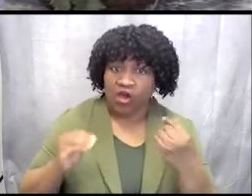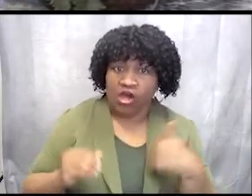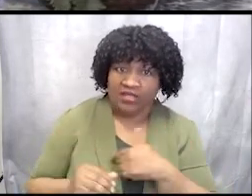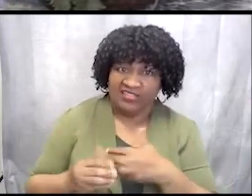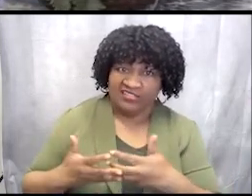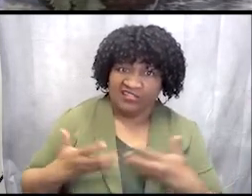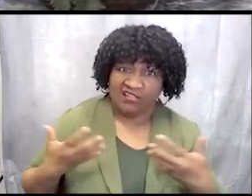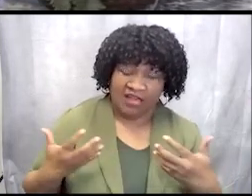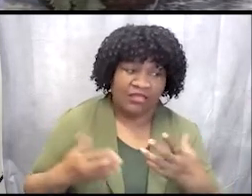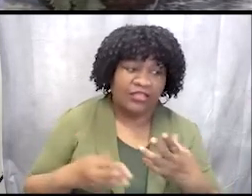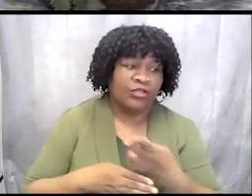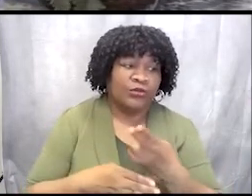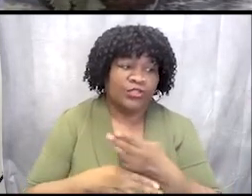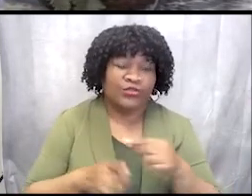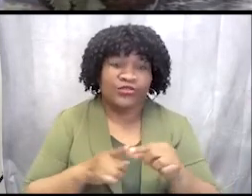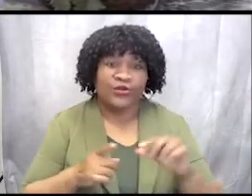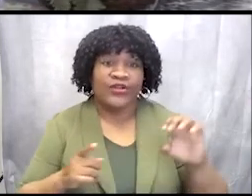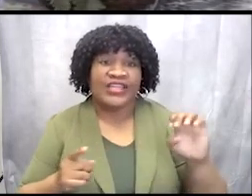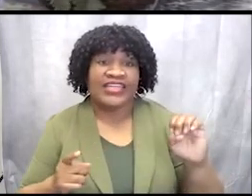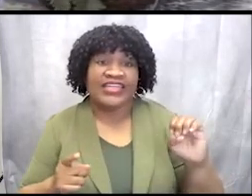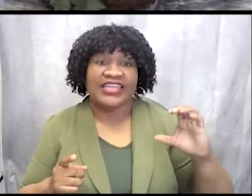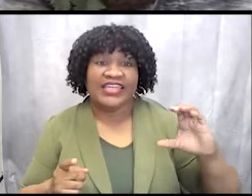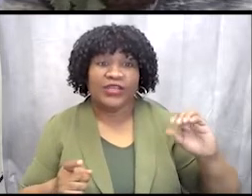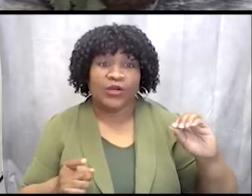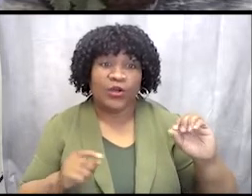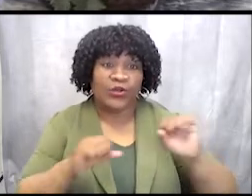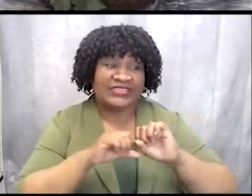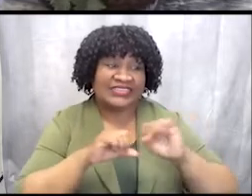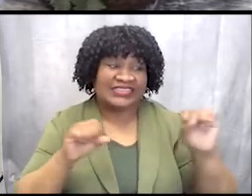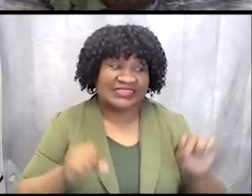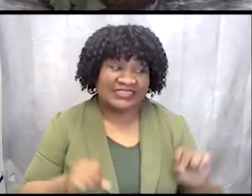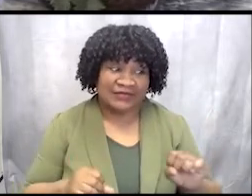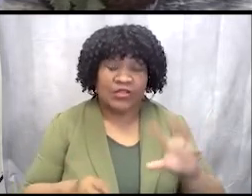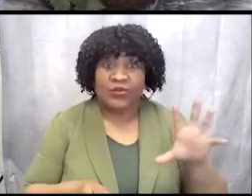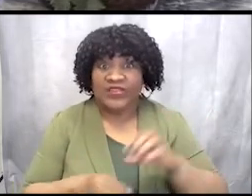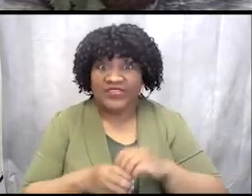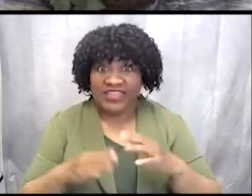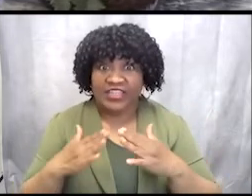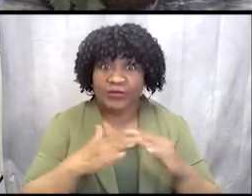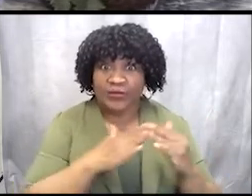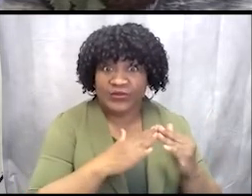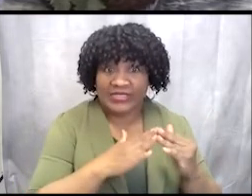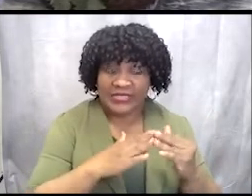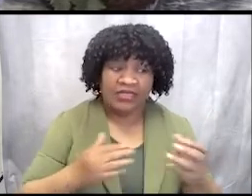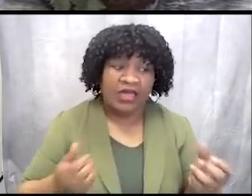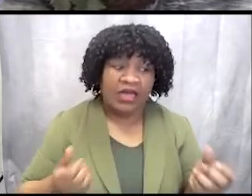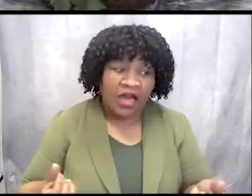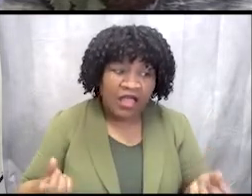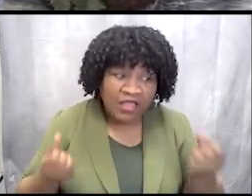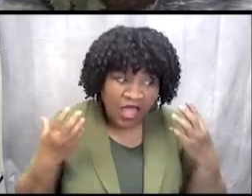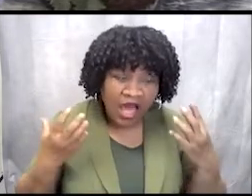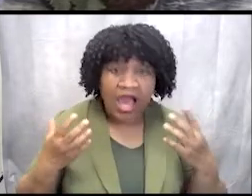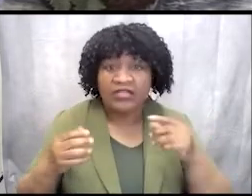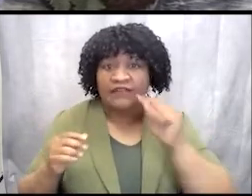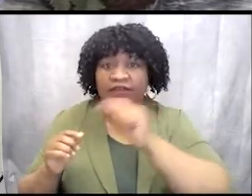used the word ecosystem, the school has become the ecosystem in the community. A lot of the anchors in communities